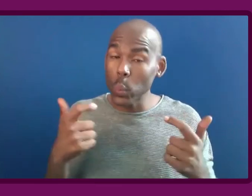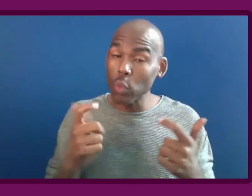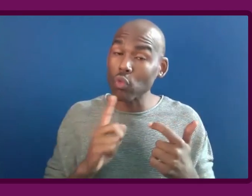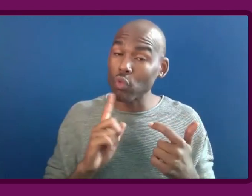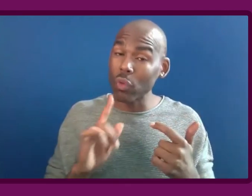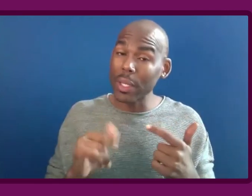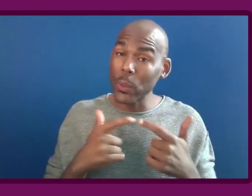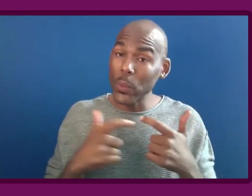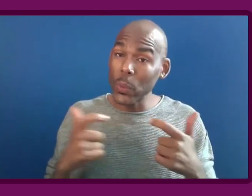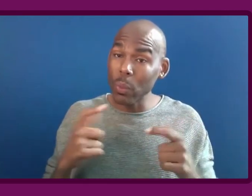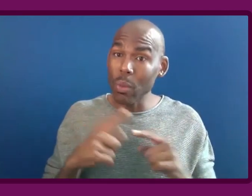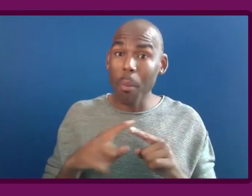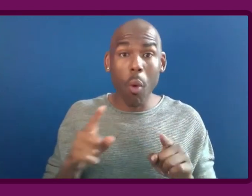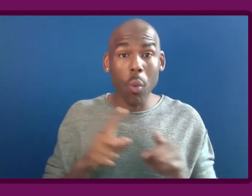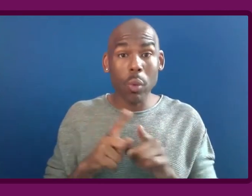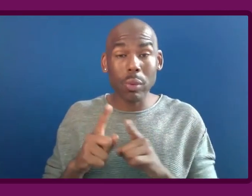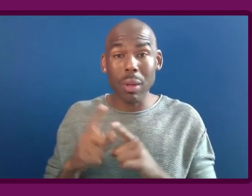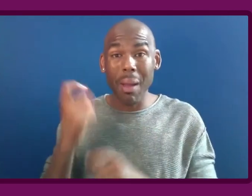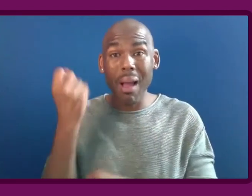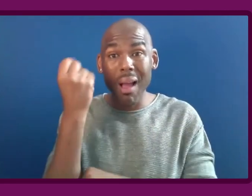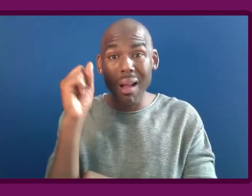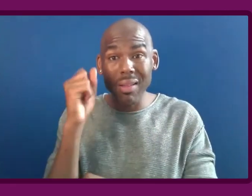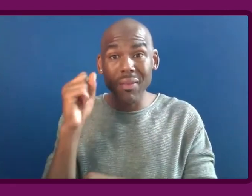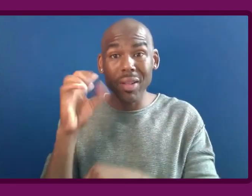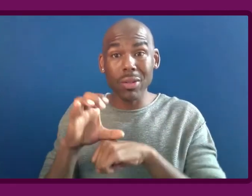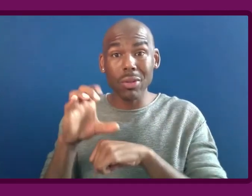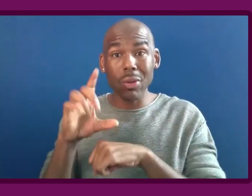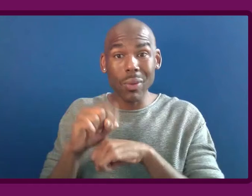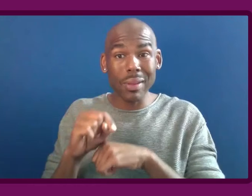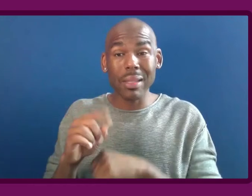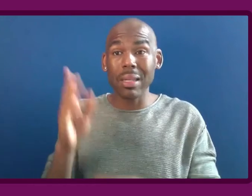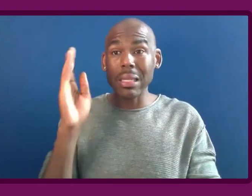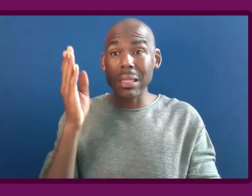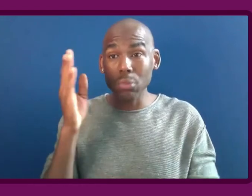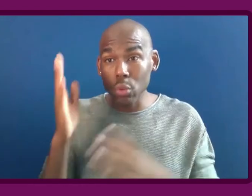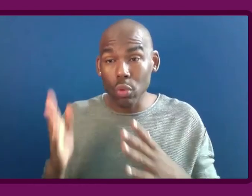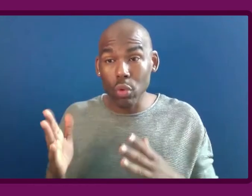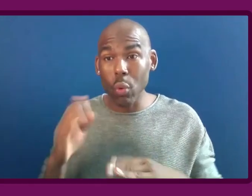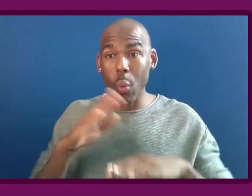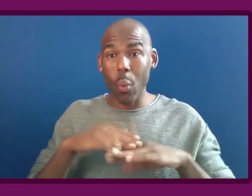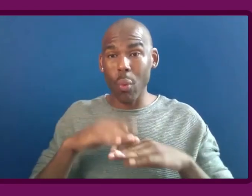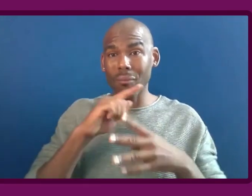course. We need to be a strong force and always bring disabilities issues to the table. But we